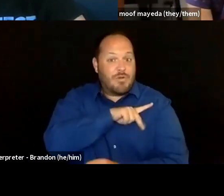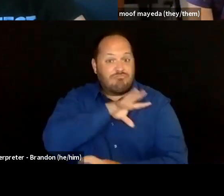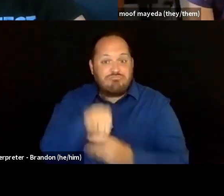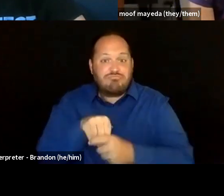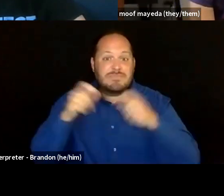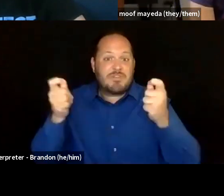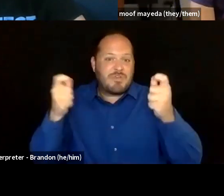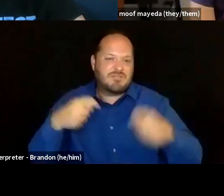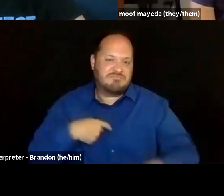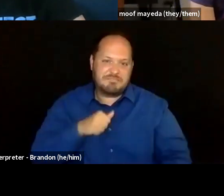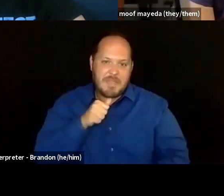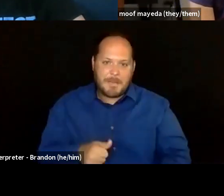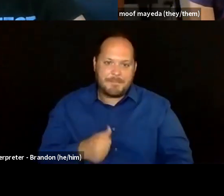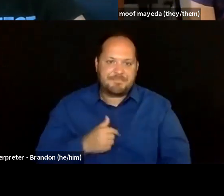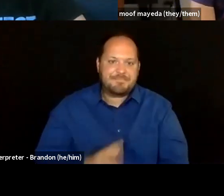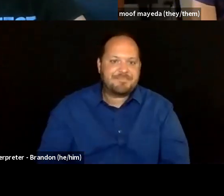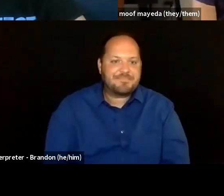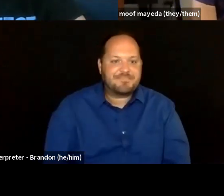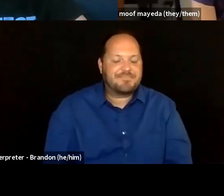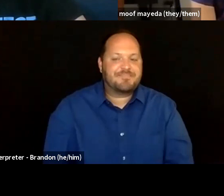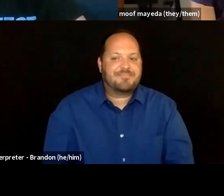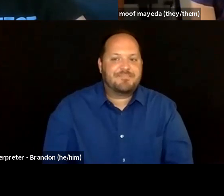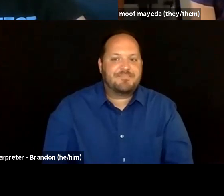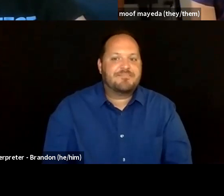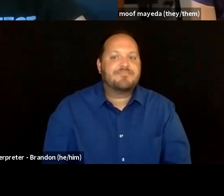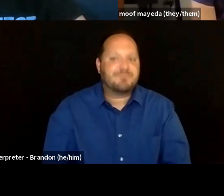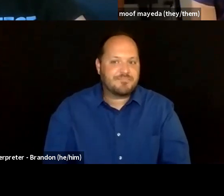to meet hundreds of members of my community that are just proud